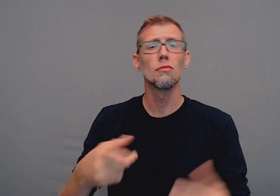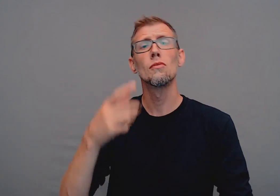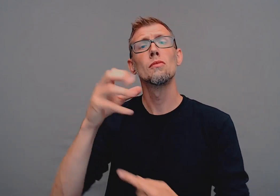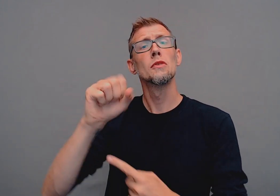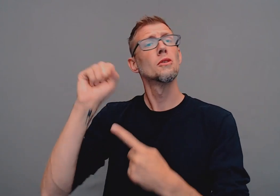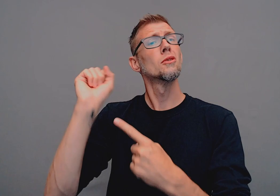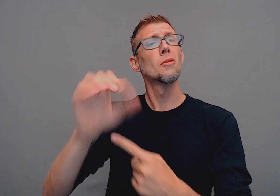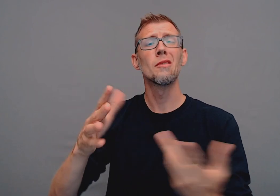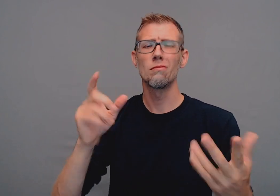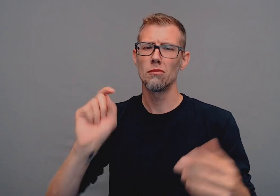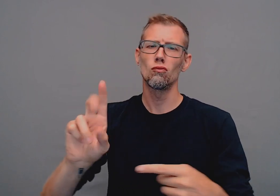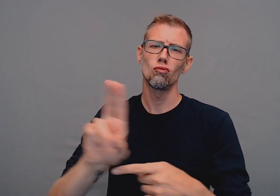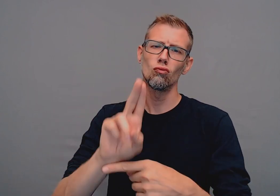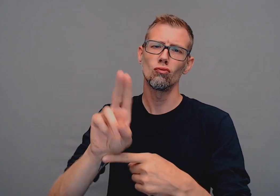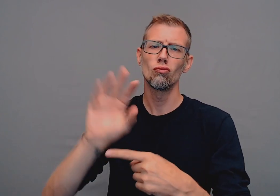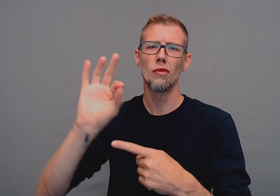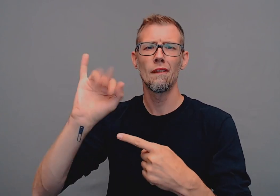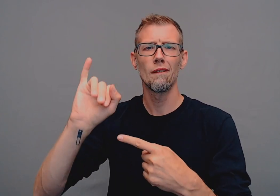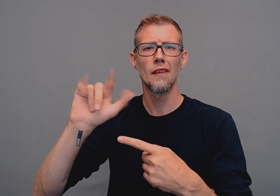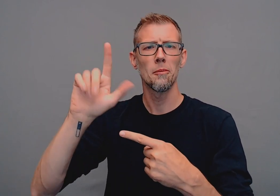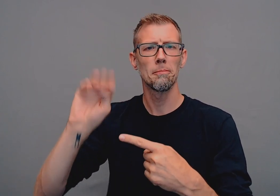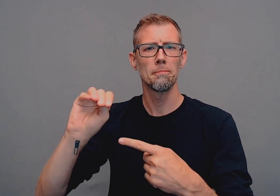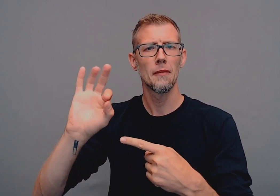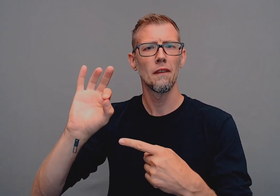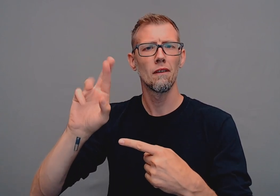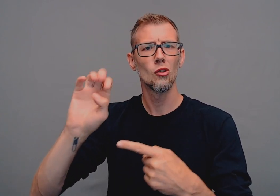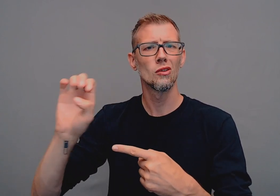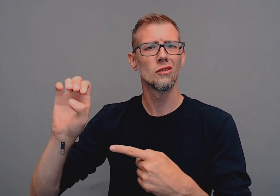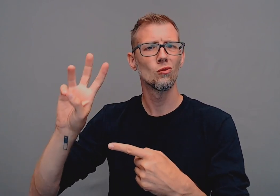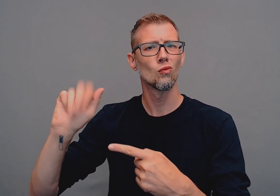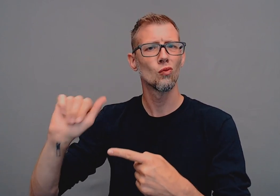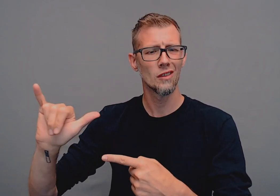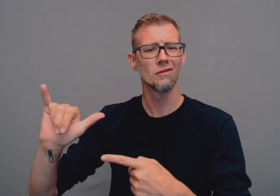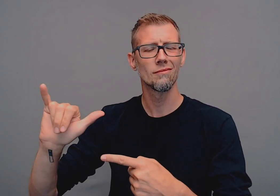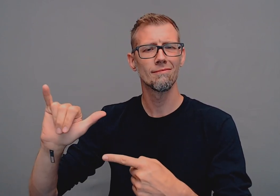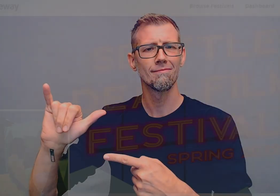To submit, you will need to use Film Freeway.